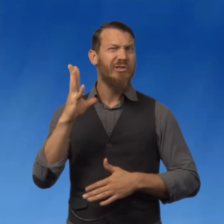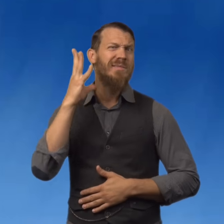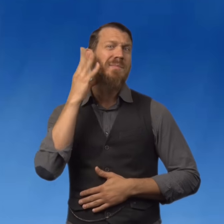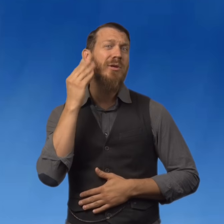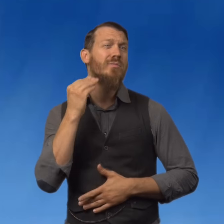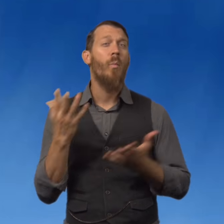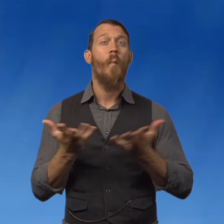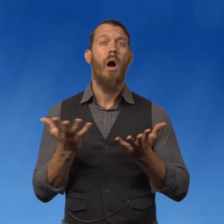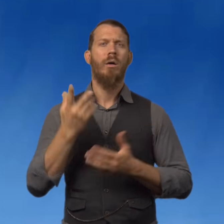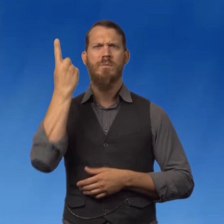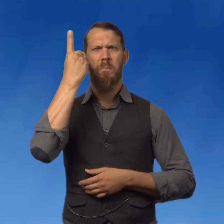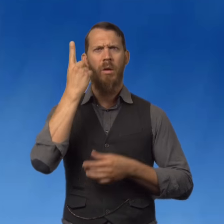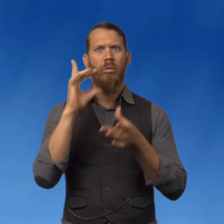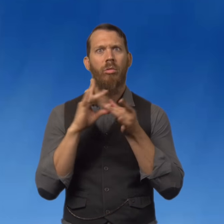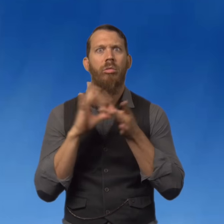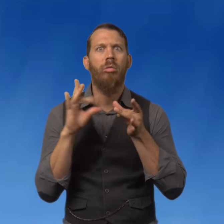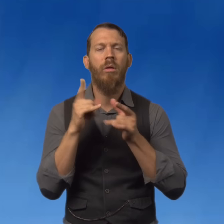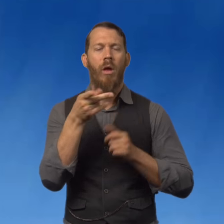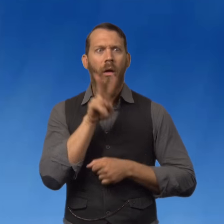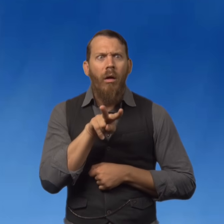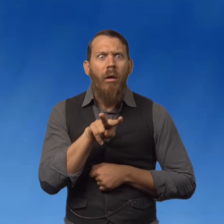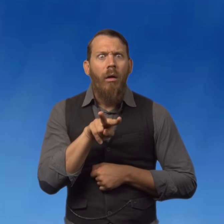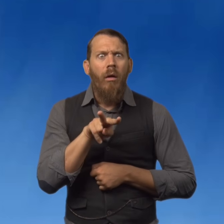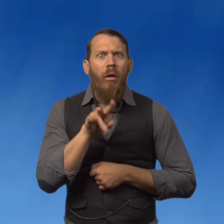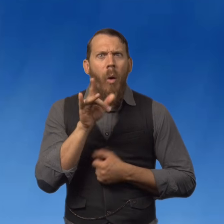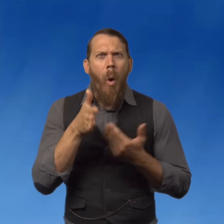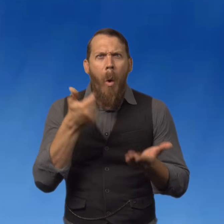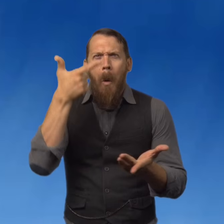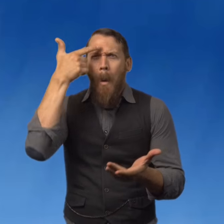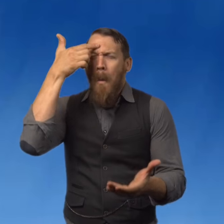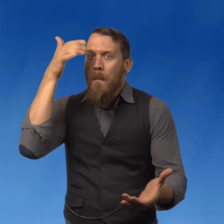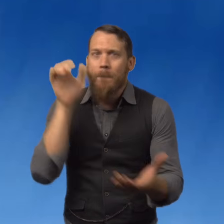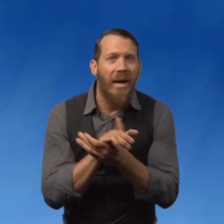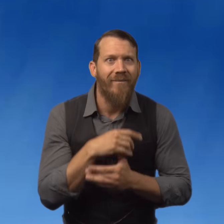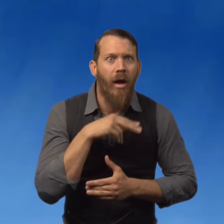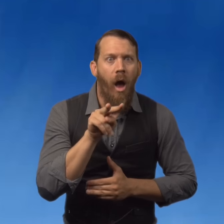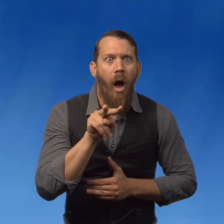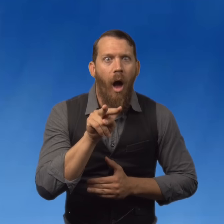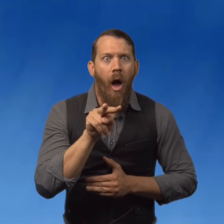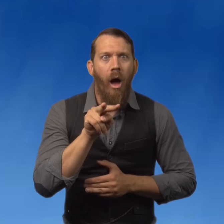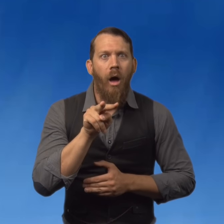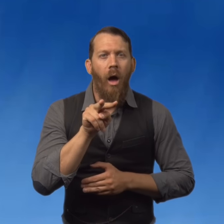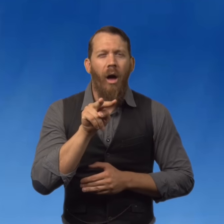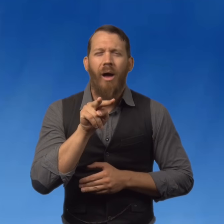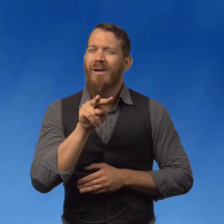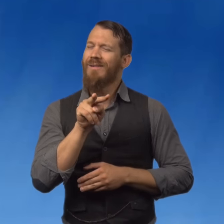Have you ever had somebody tell you a story that you almost believed,